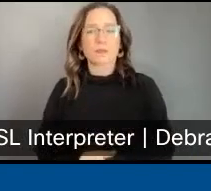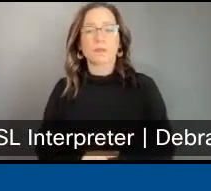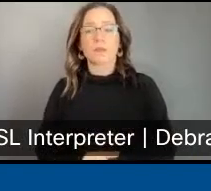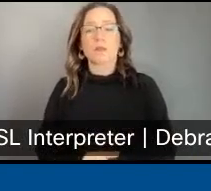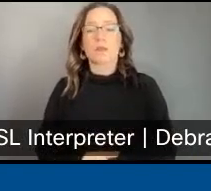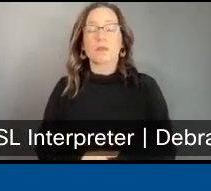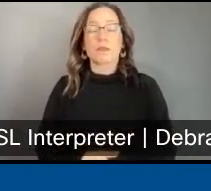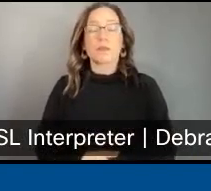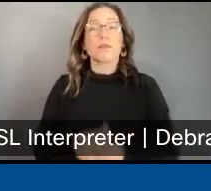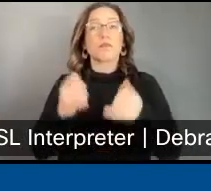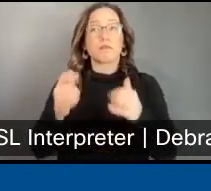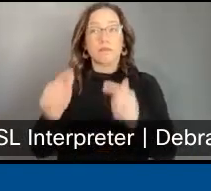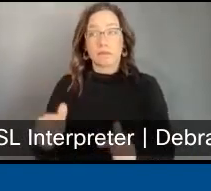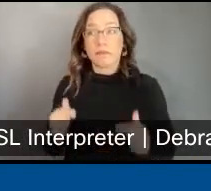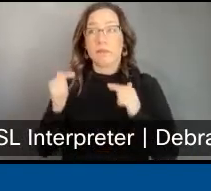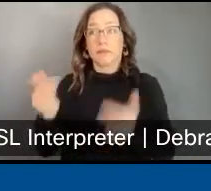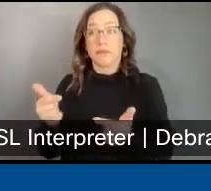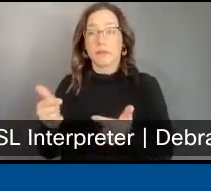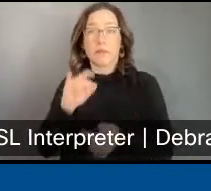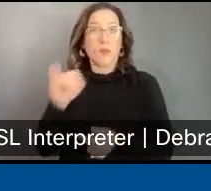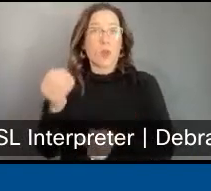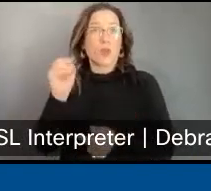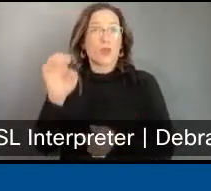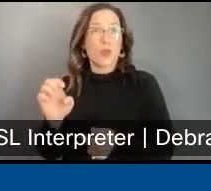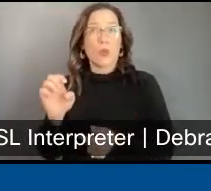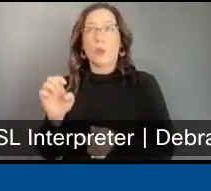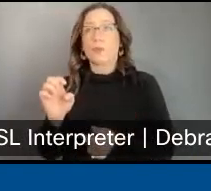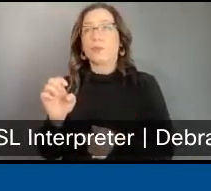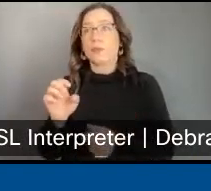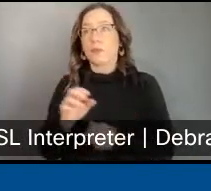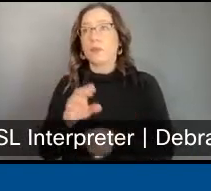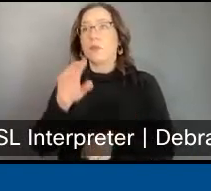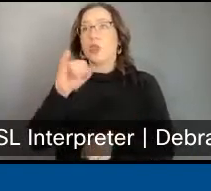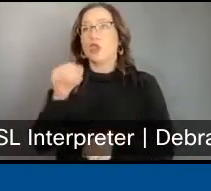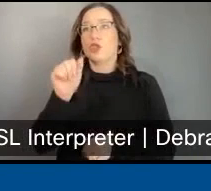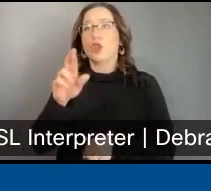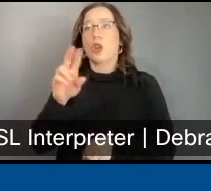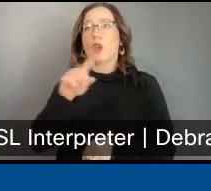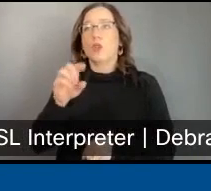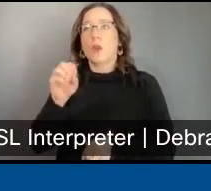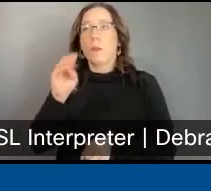Now I will hand the webinar over to Joe Jarzombek, who will be moderating today's session.